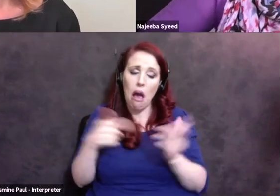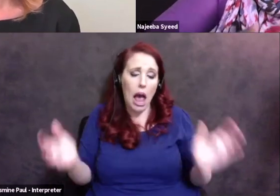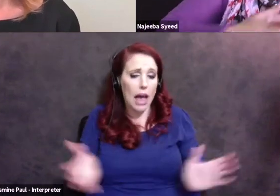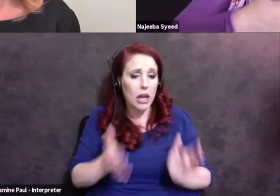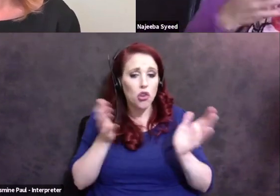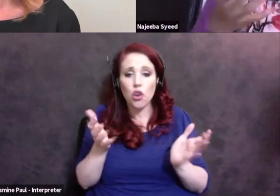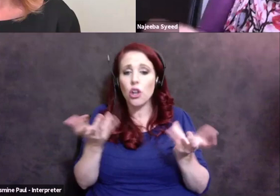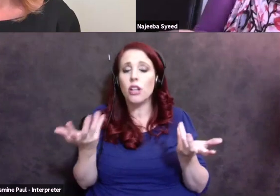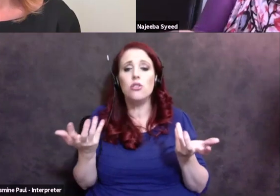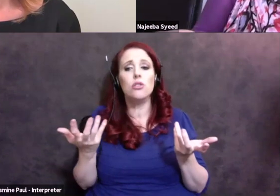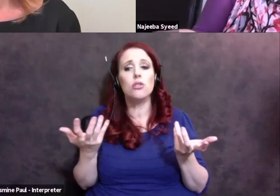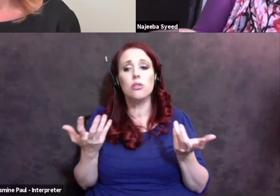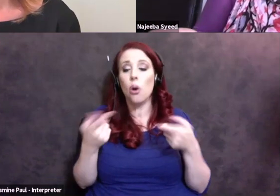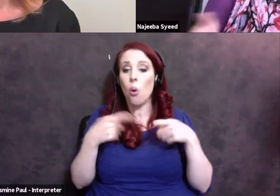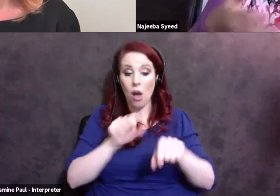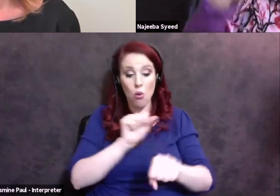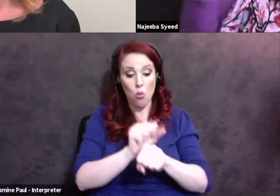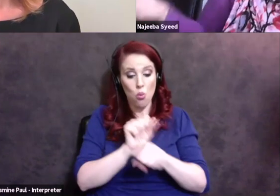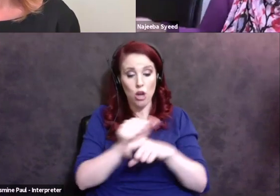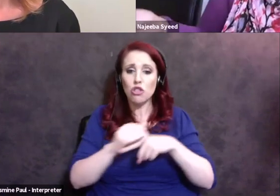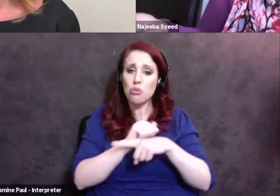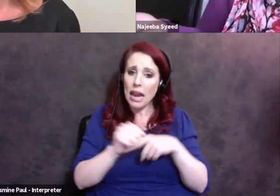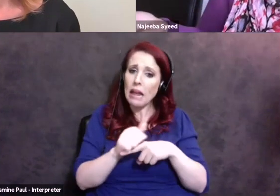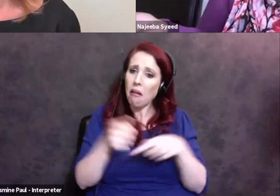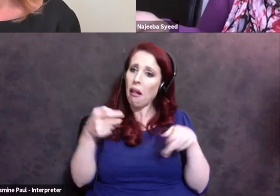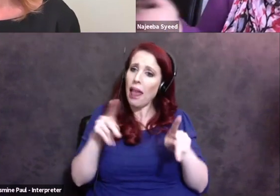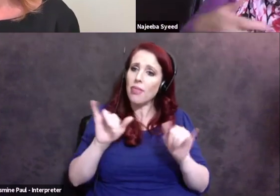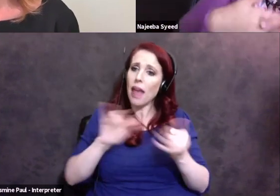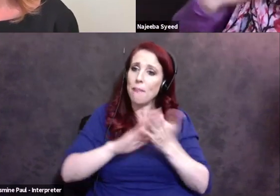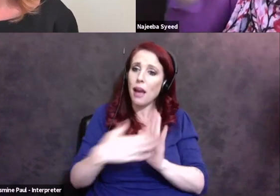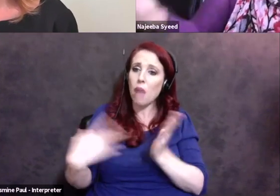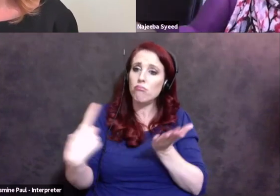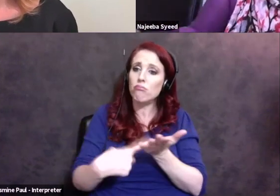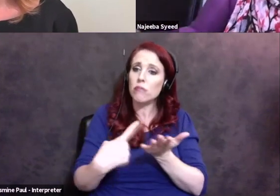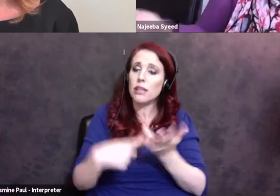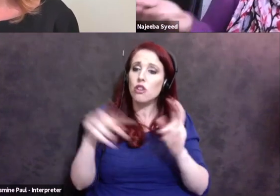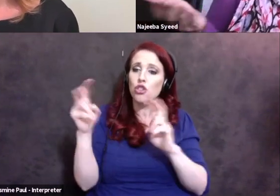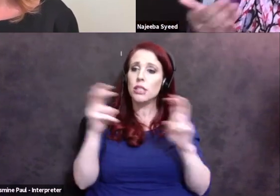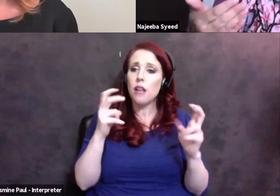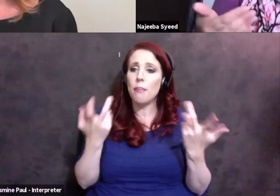also when we are doing workplace trainings have that be a topic. What is your physical space like?